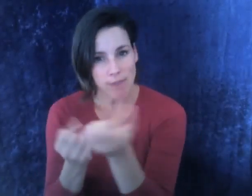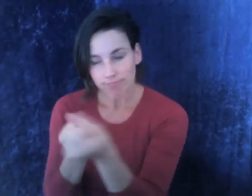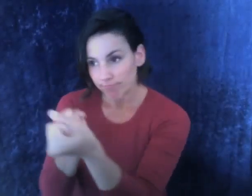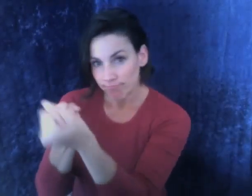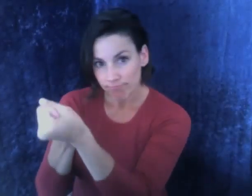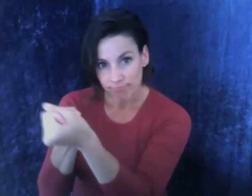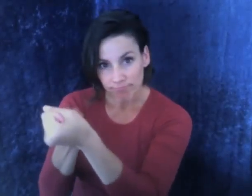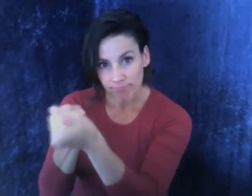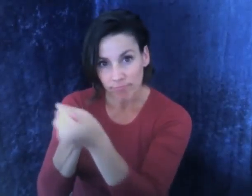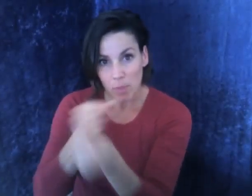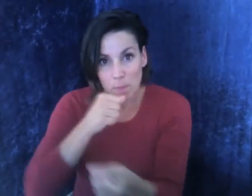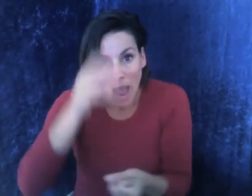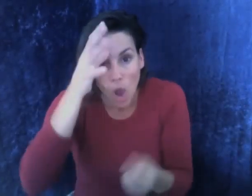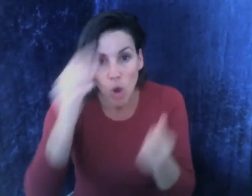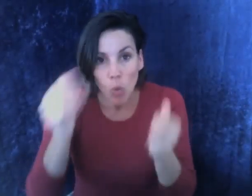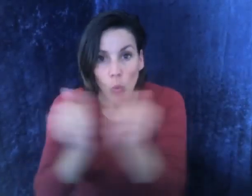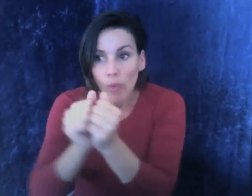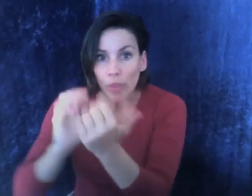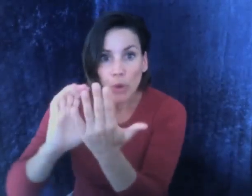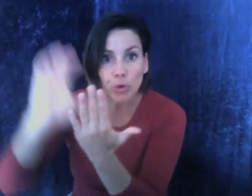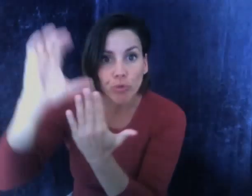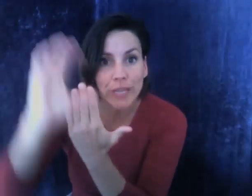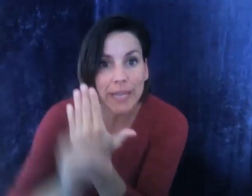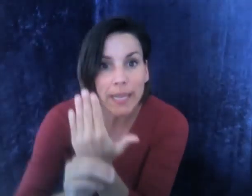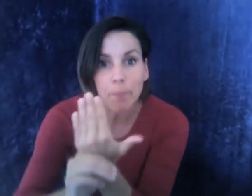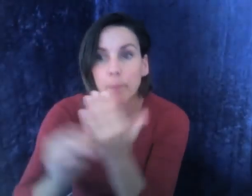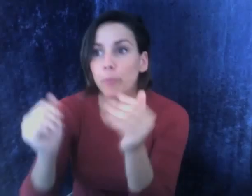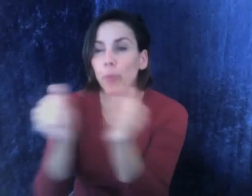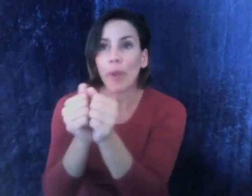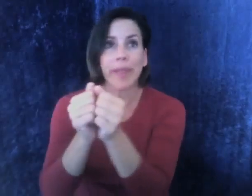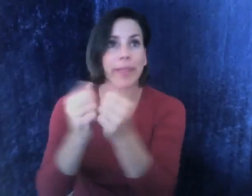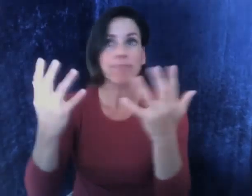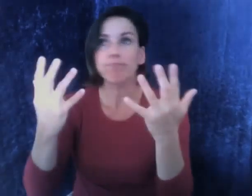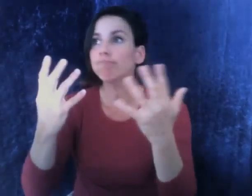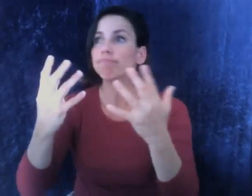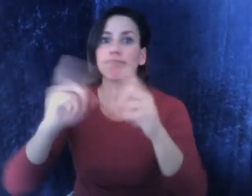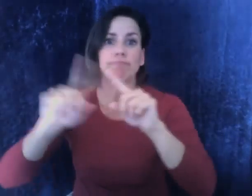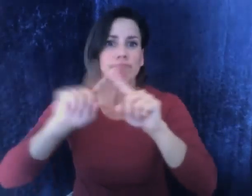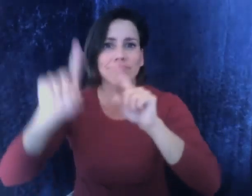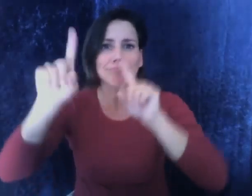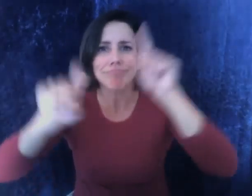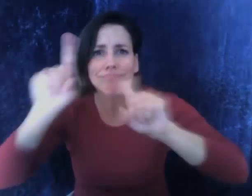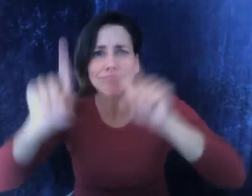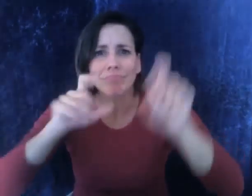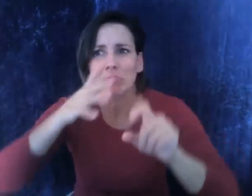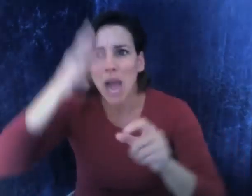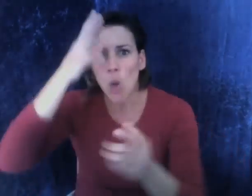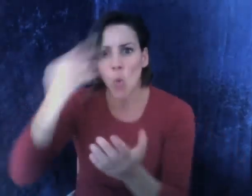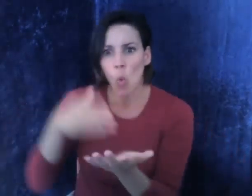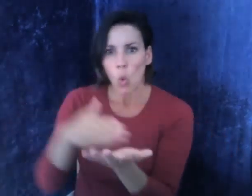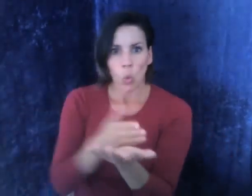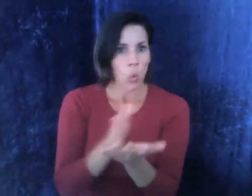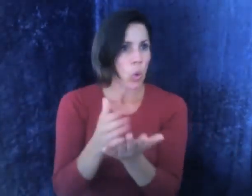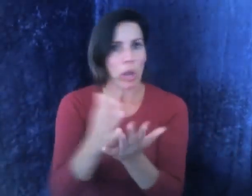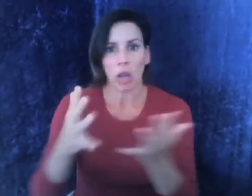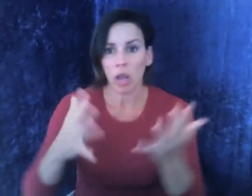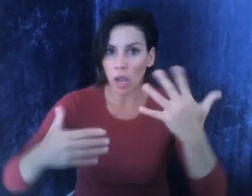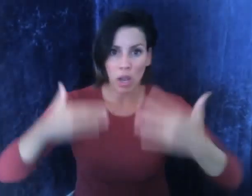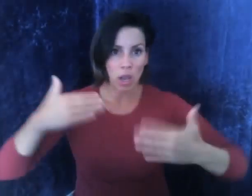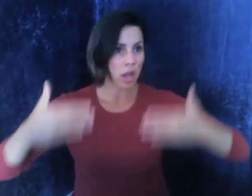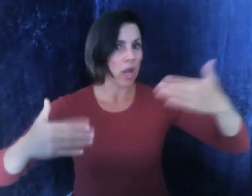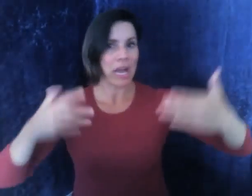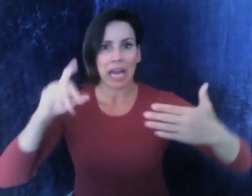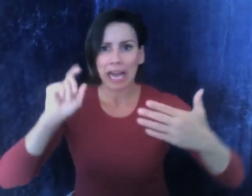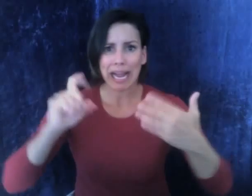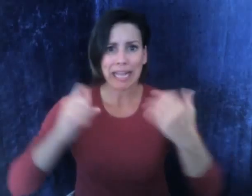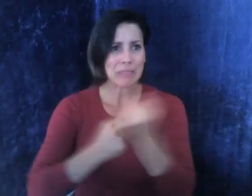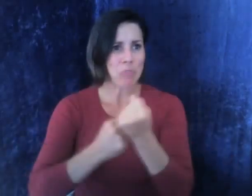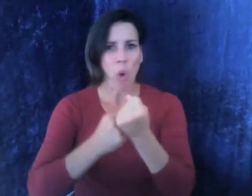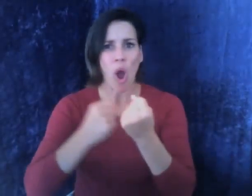We want to support by using our features which are: online curriculum, questions and answer sessions,